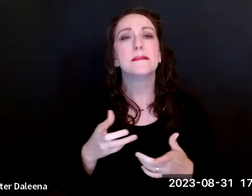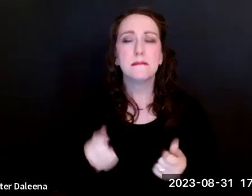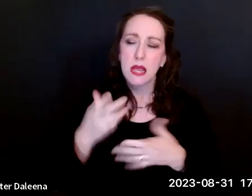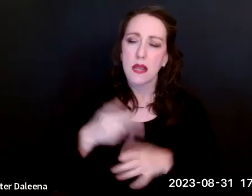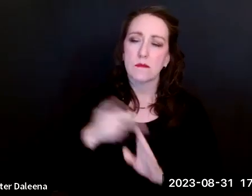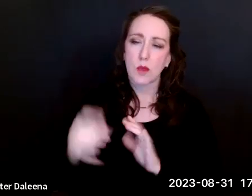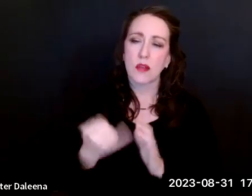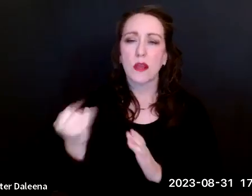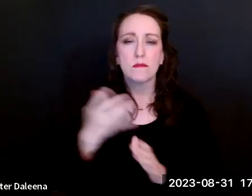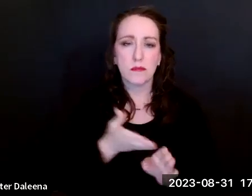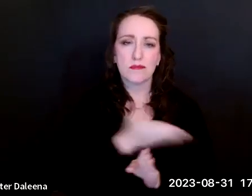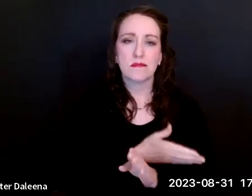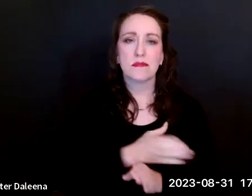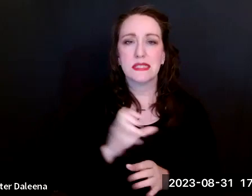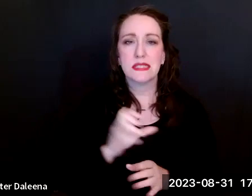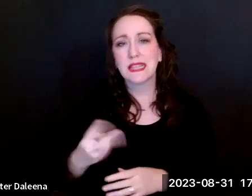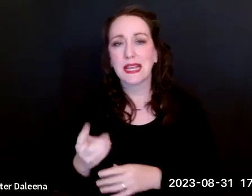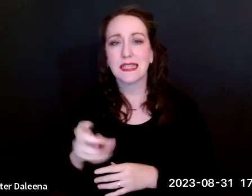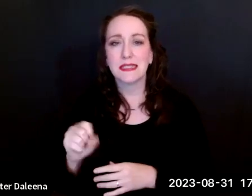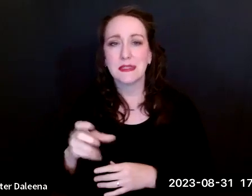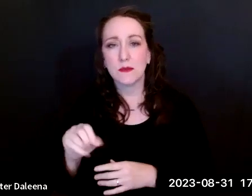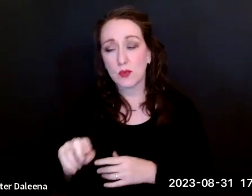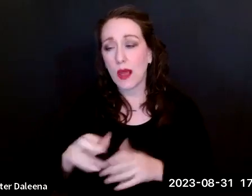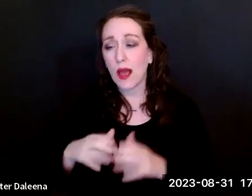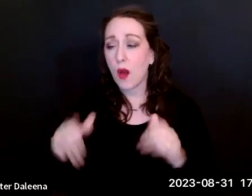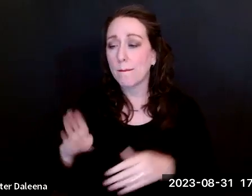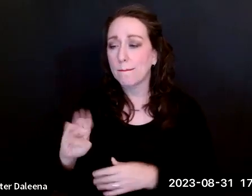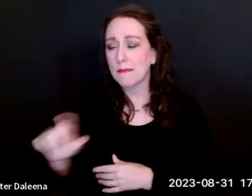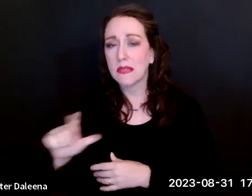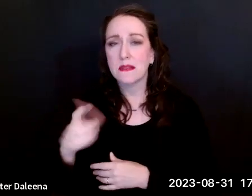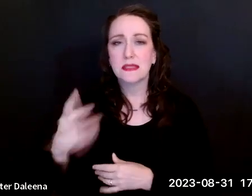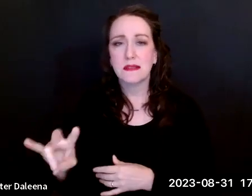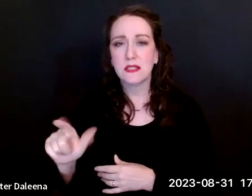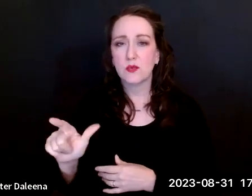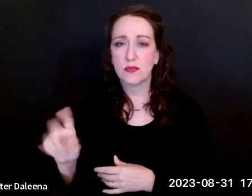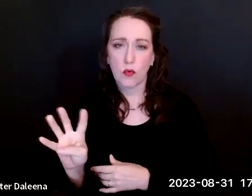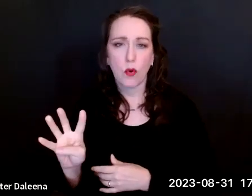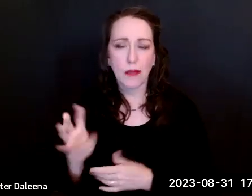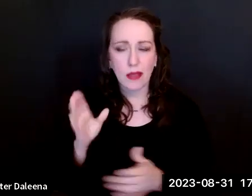of second substitute House Bill 1724 but align with our efforts Sean Fox will give us a little